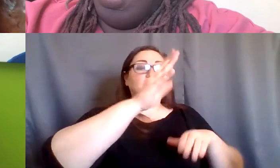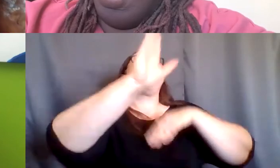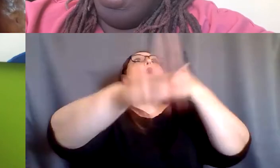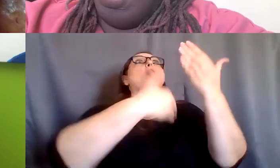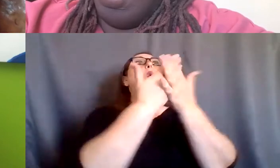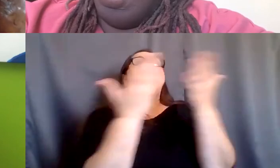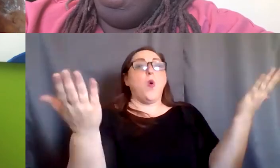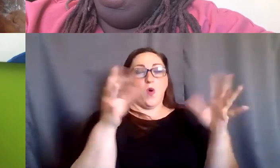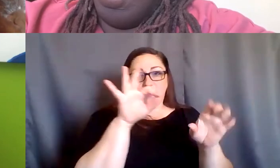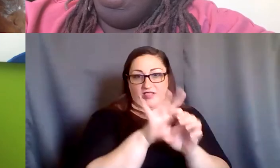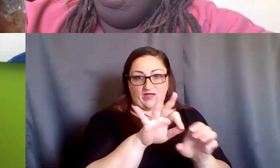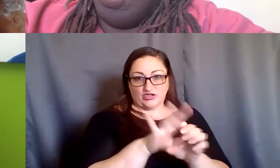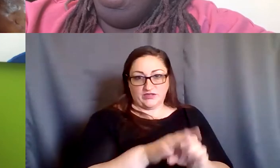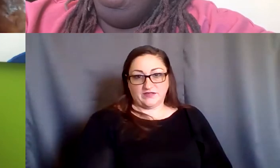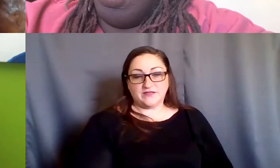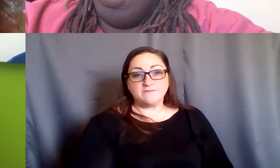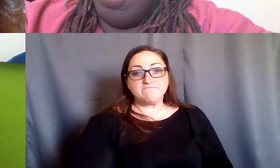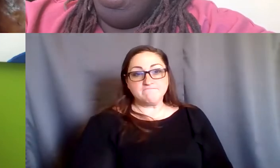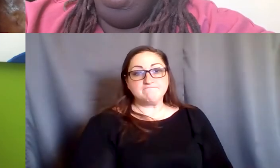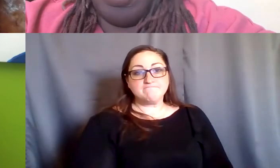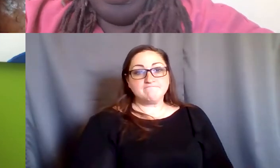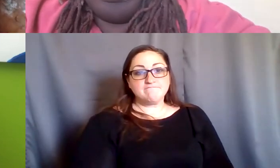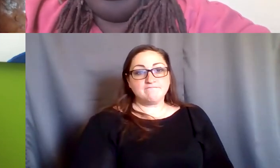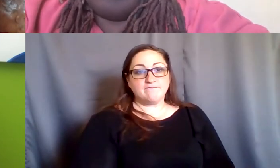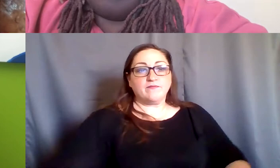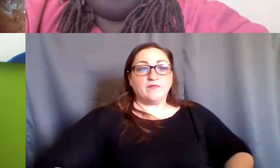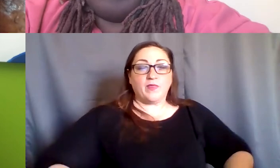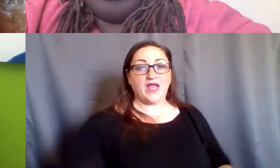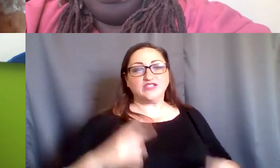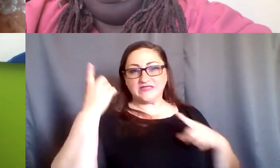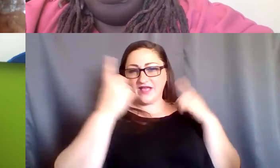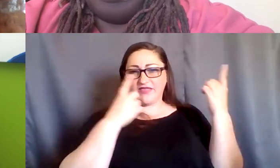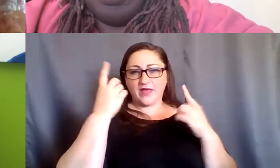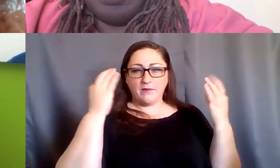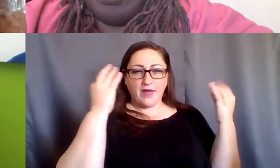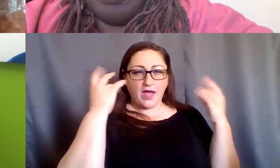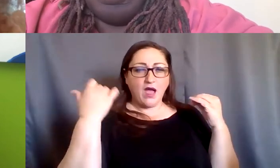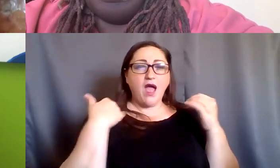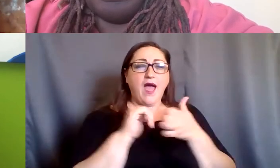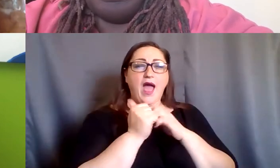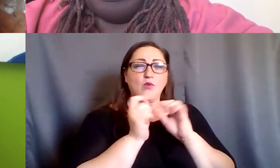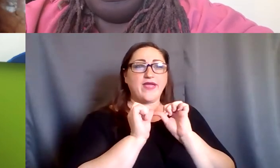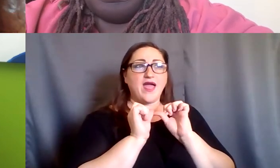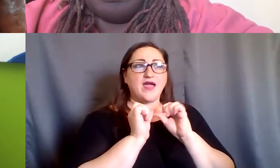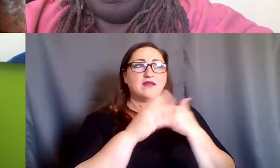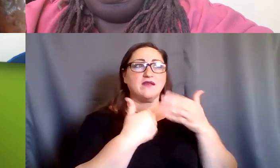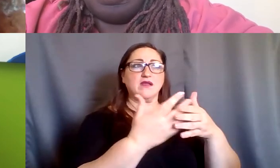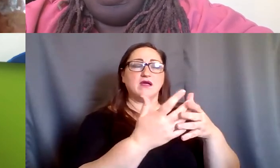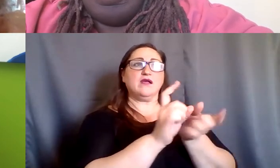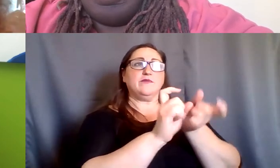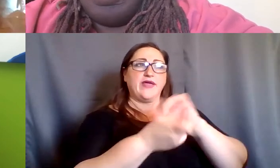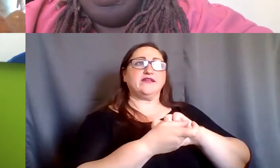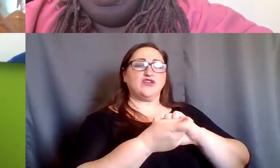So, you know, again, it’s just something to think about. I would love for that to be our final question, where we just list off some ideas.